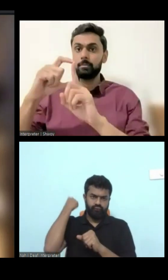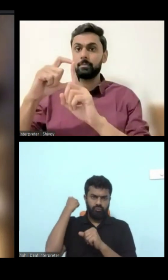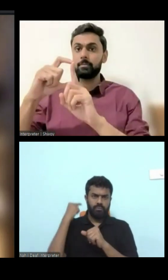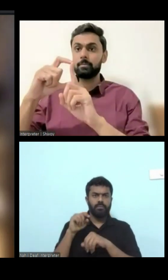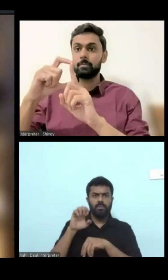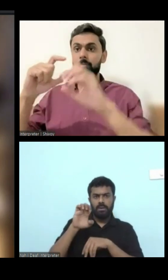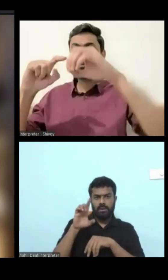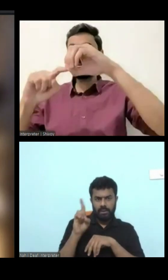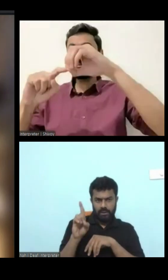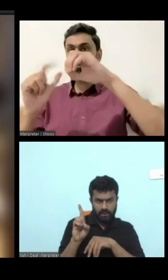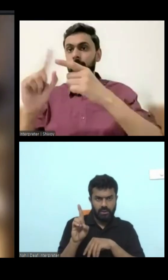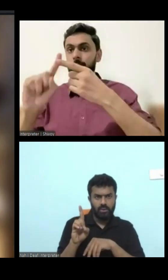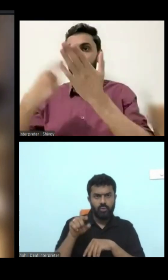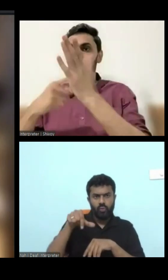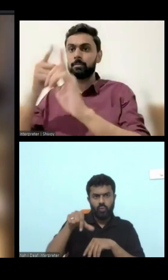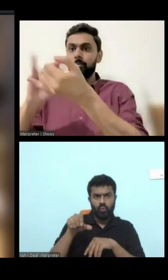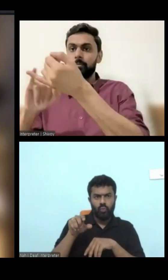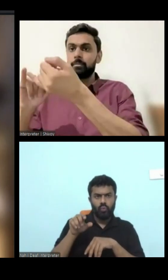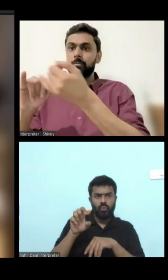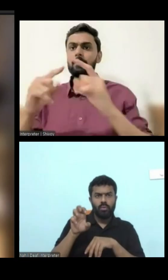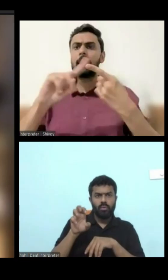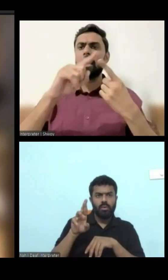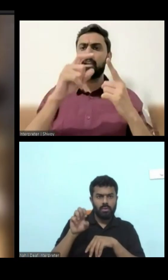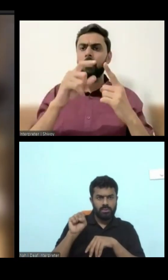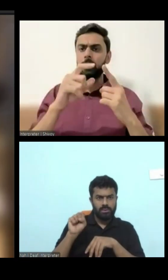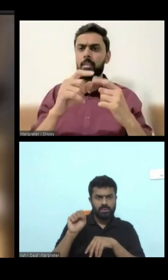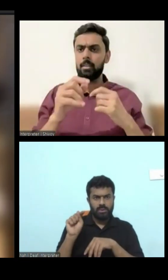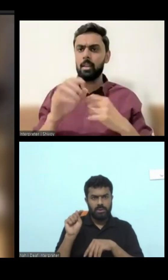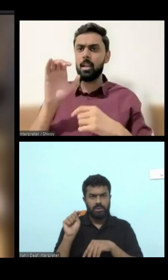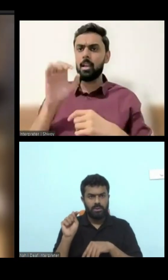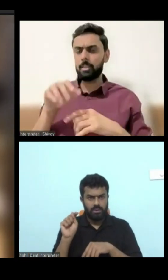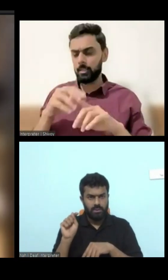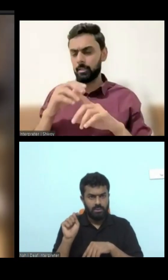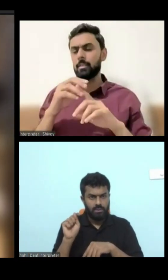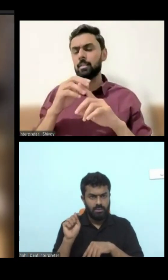Queries means questions. Ed means education. So, the idea was, how do we make learning fun, first of all?